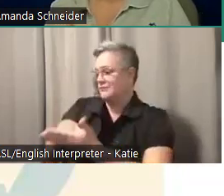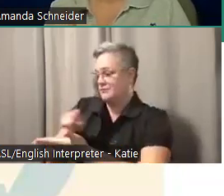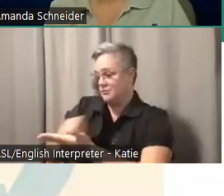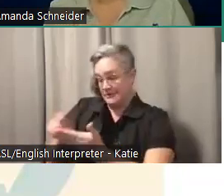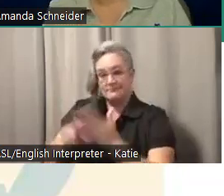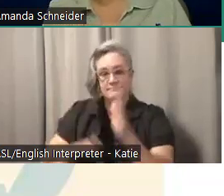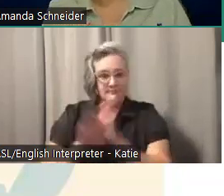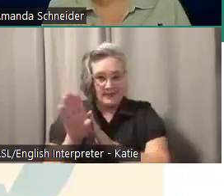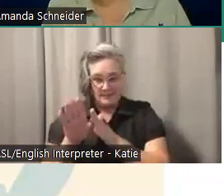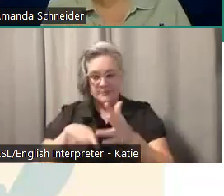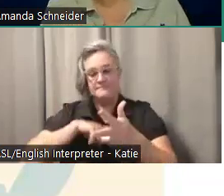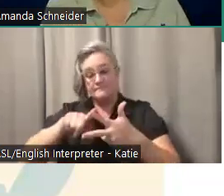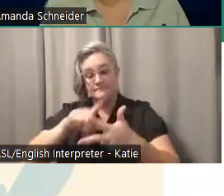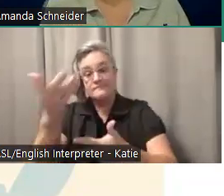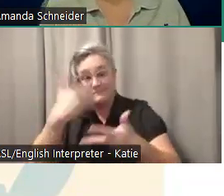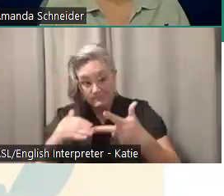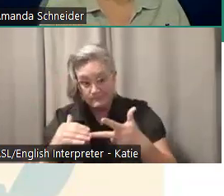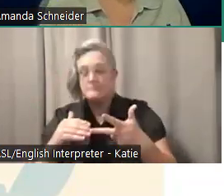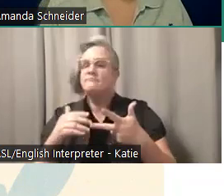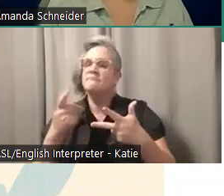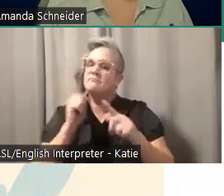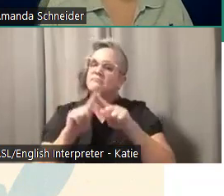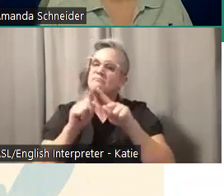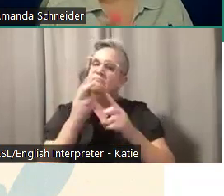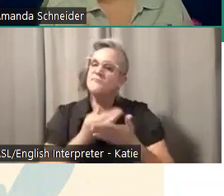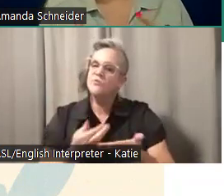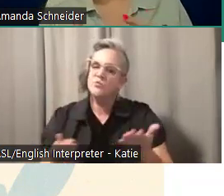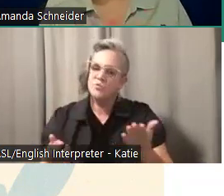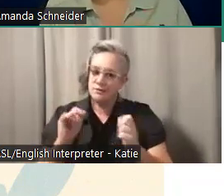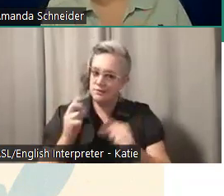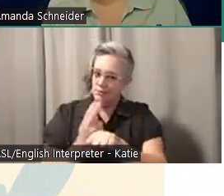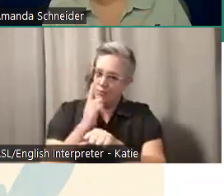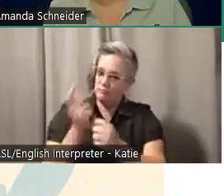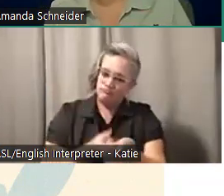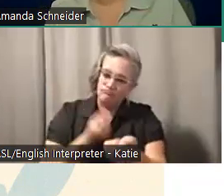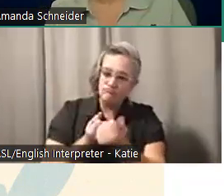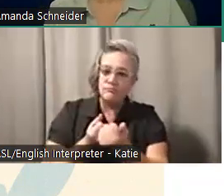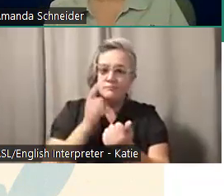And then wrap up with resources that you can use to support those skill developments at home.